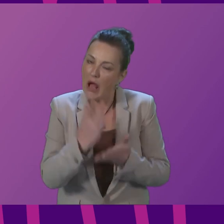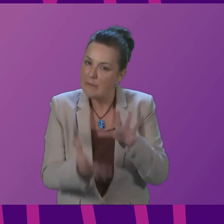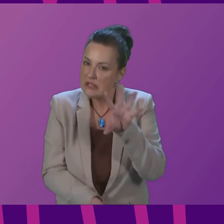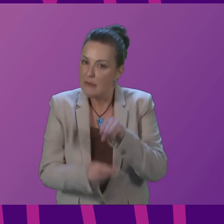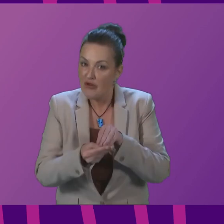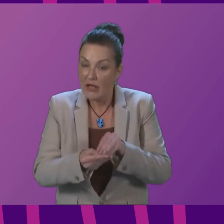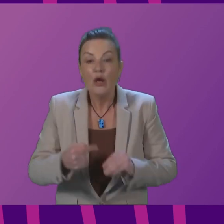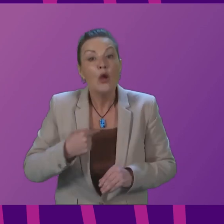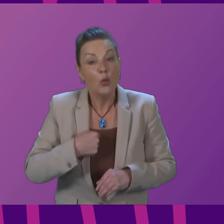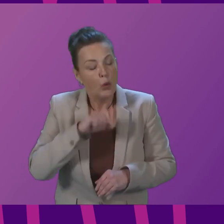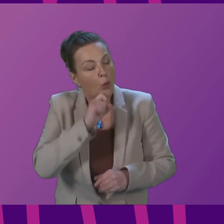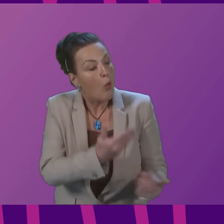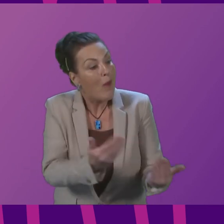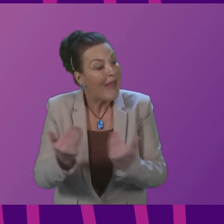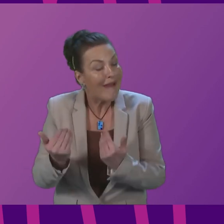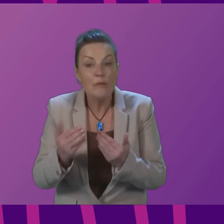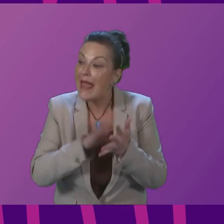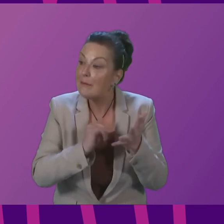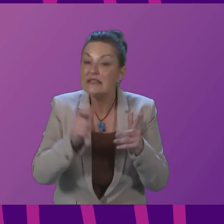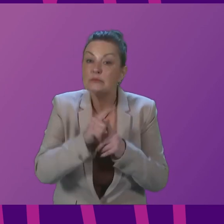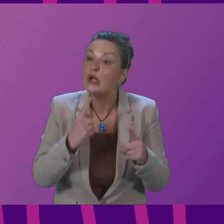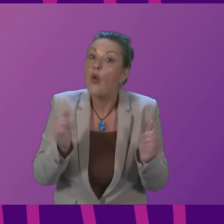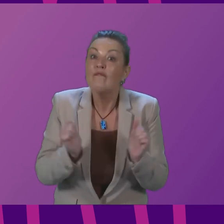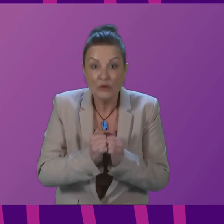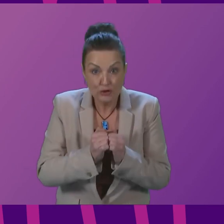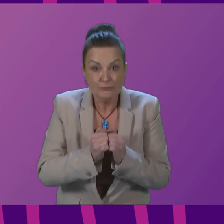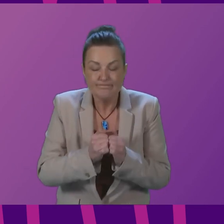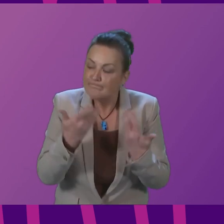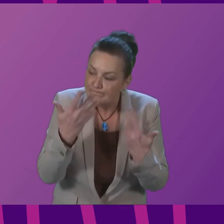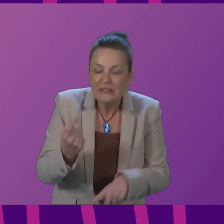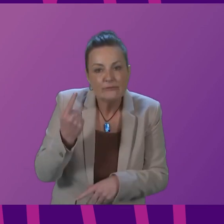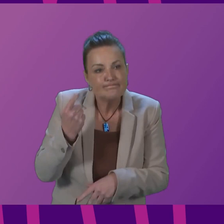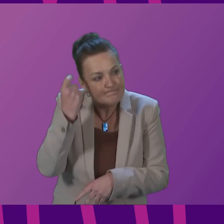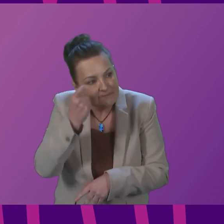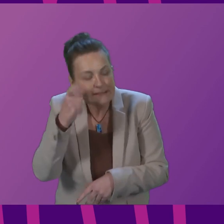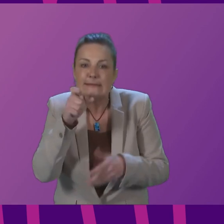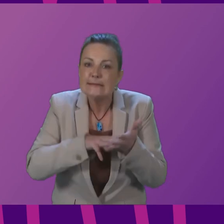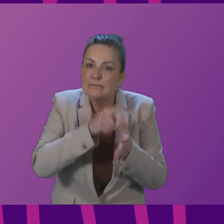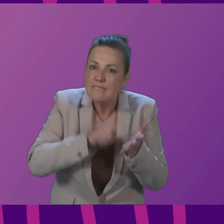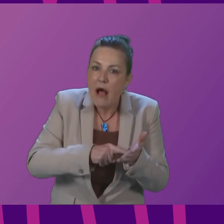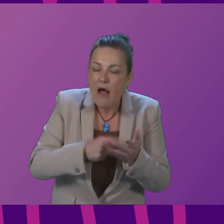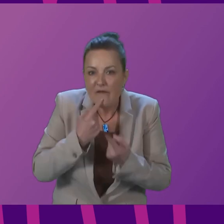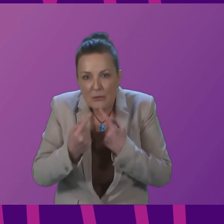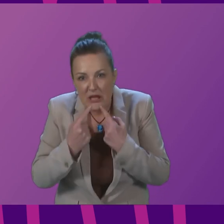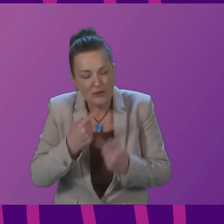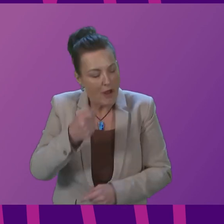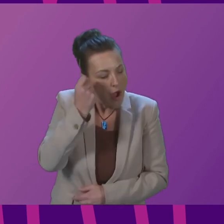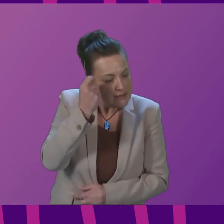“We would welcome the Minister’s confirmation that he has ... considered the CMAL note,” is “aware of the ... procurement and financial risks”